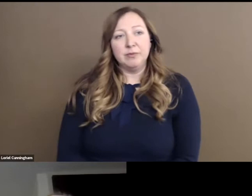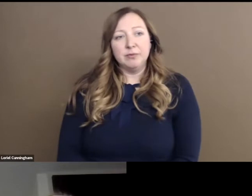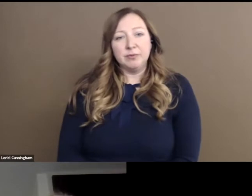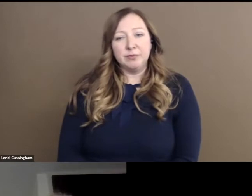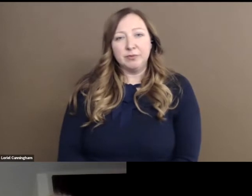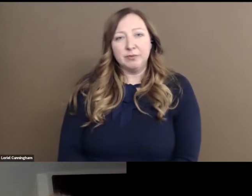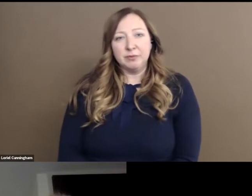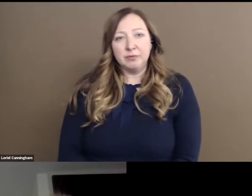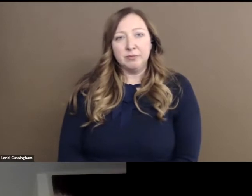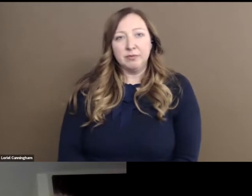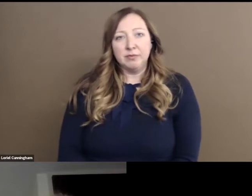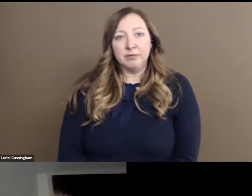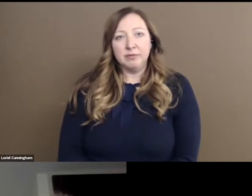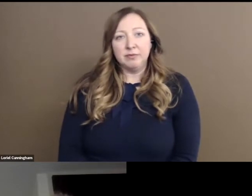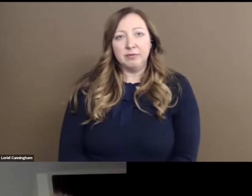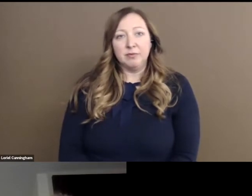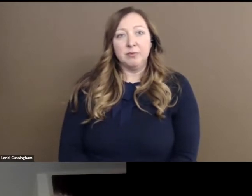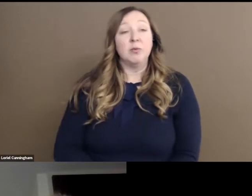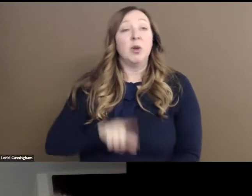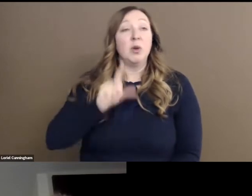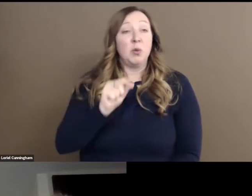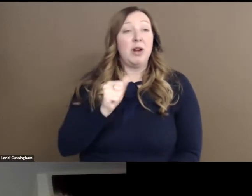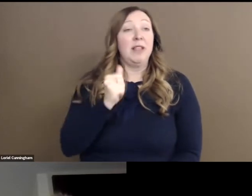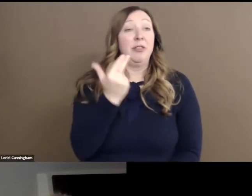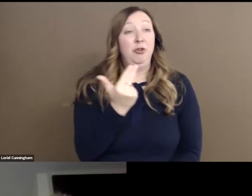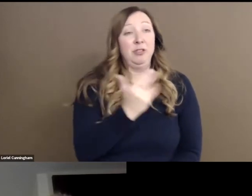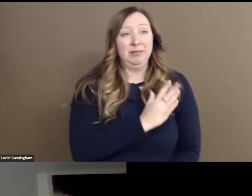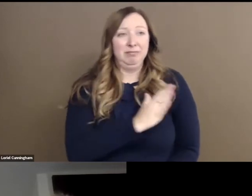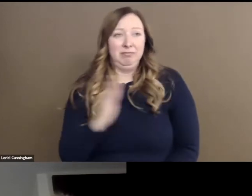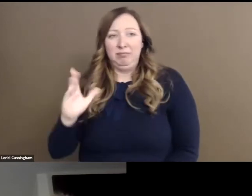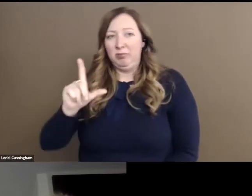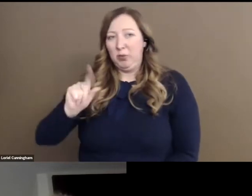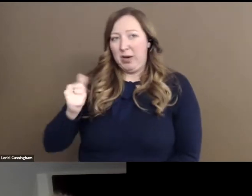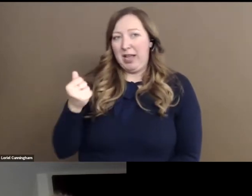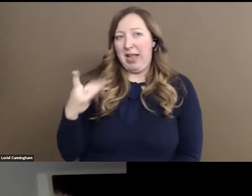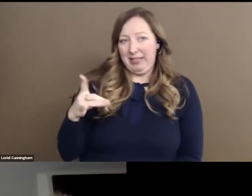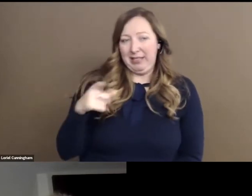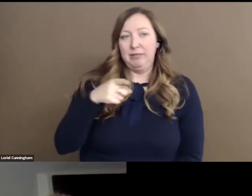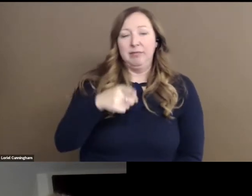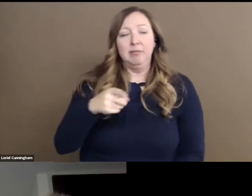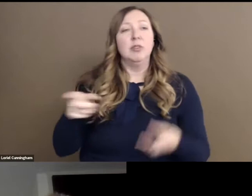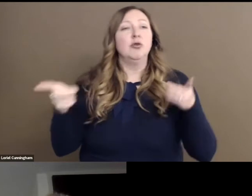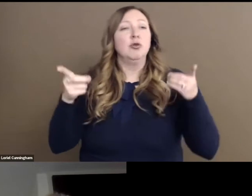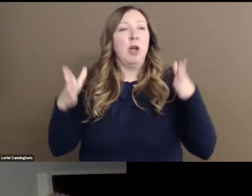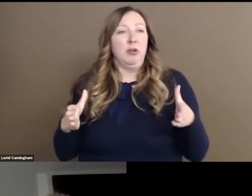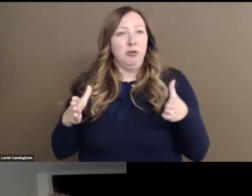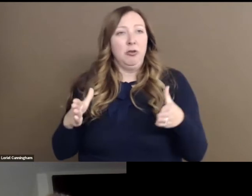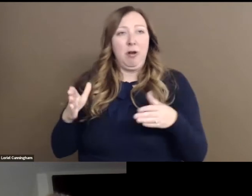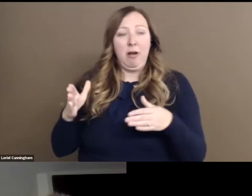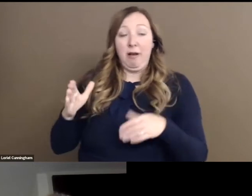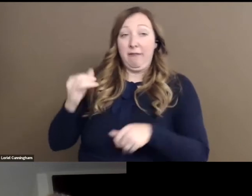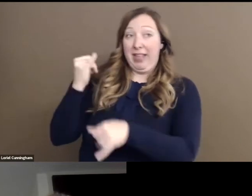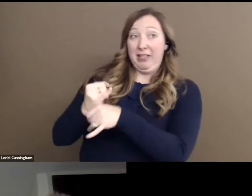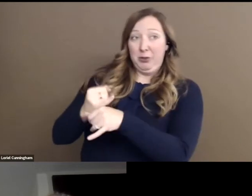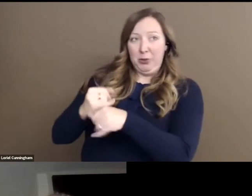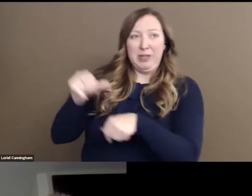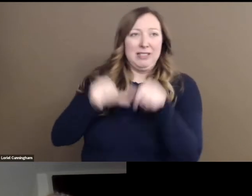from 2013 to 2018 she was the director of the science of